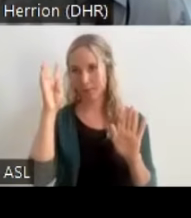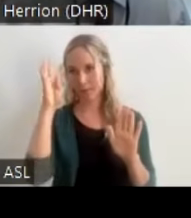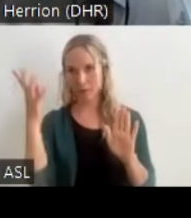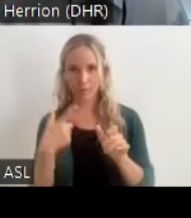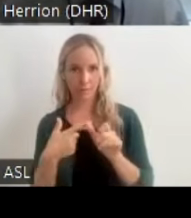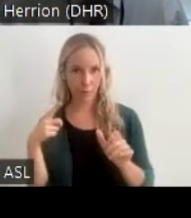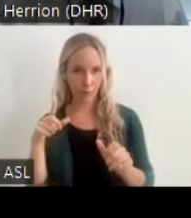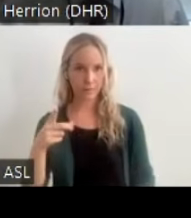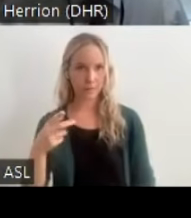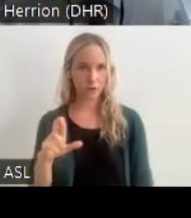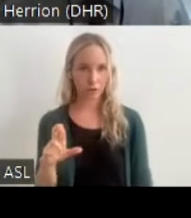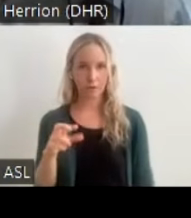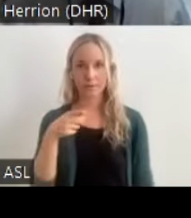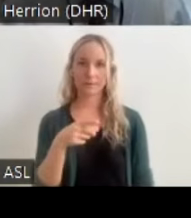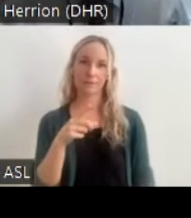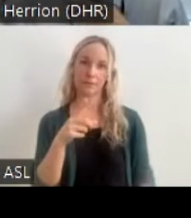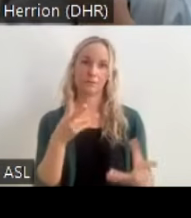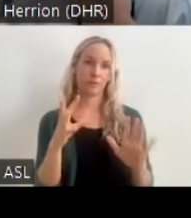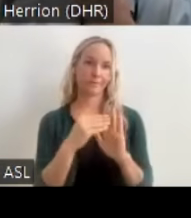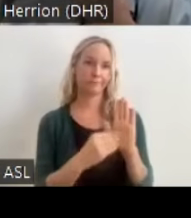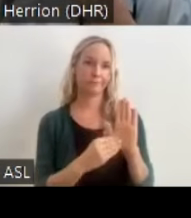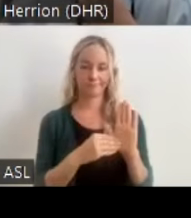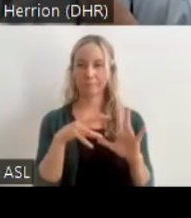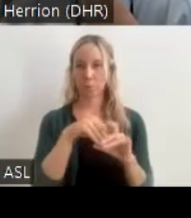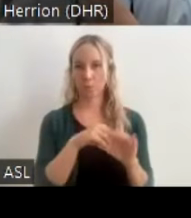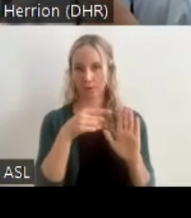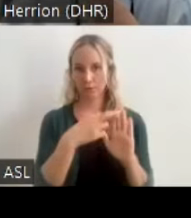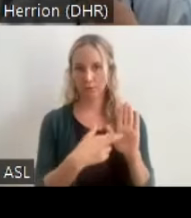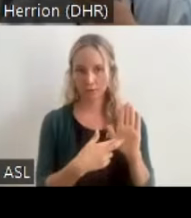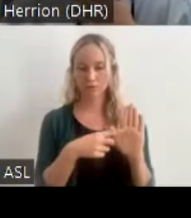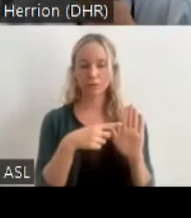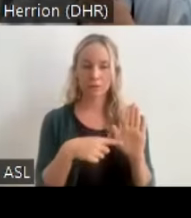that the control of the animal is in the responsibility of